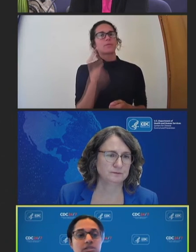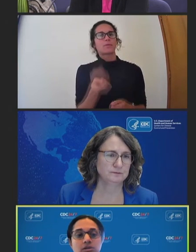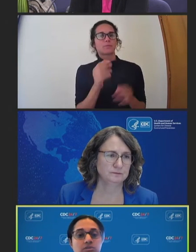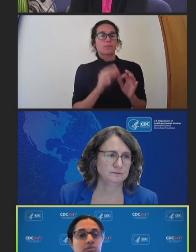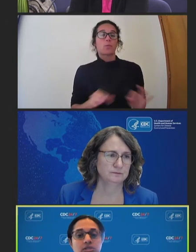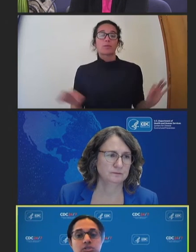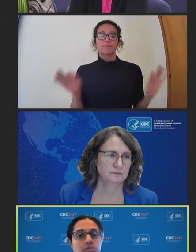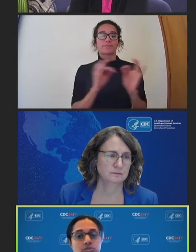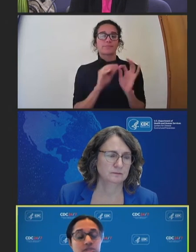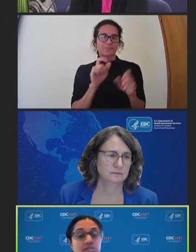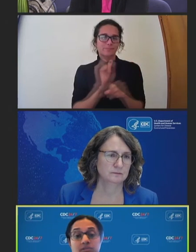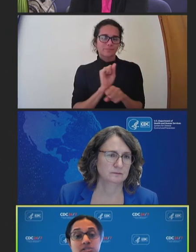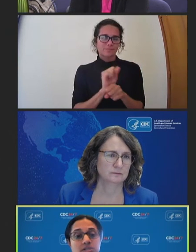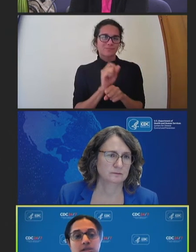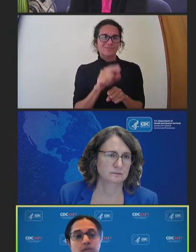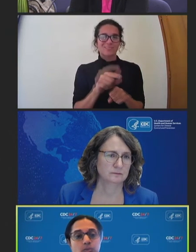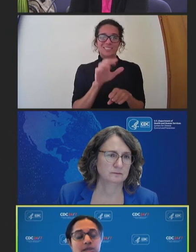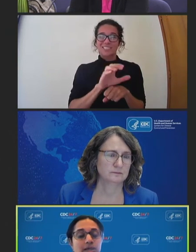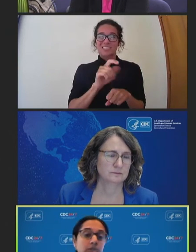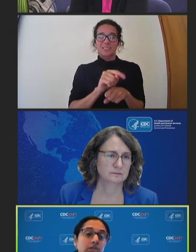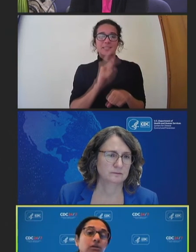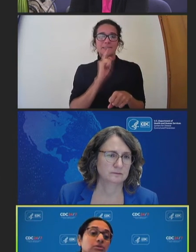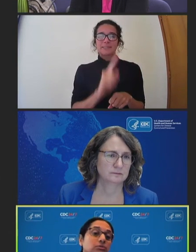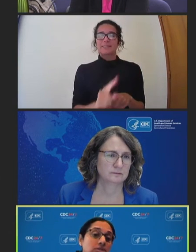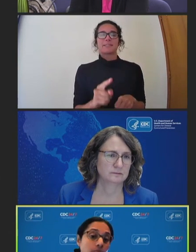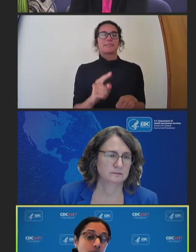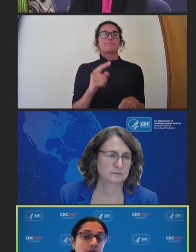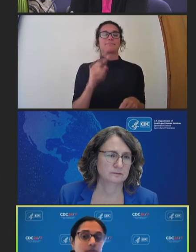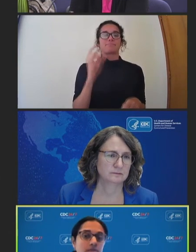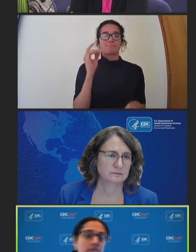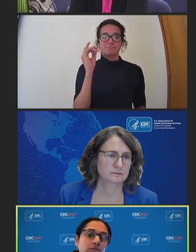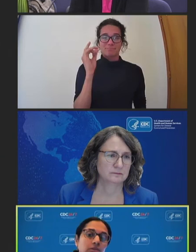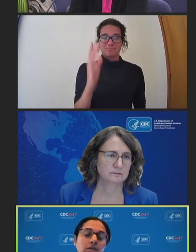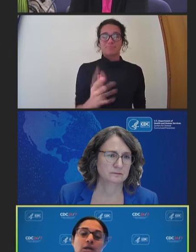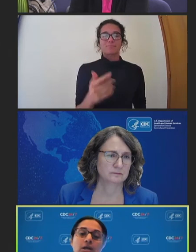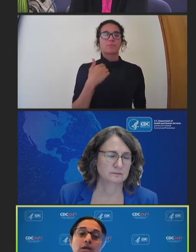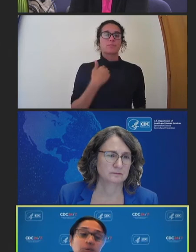these consultations are just devastating. We get reconsulted and reconsulted. The